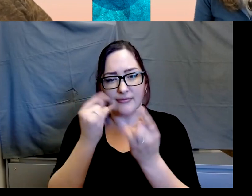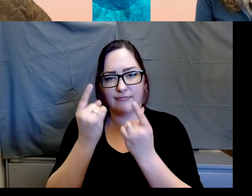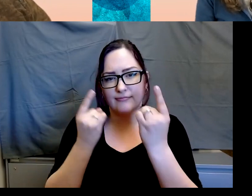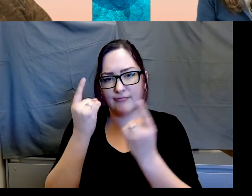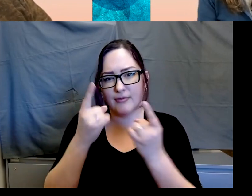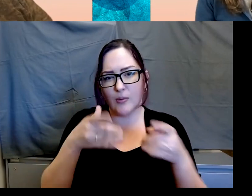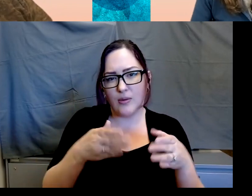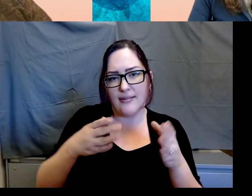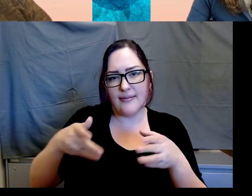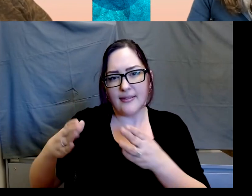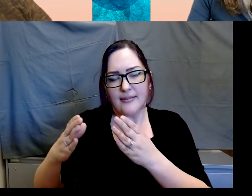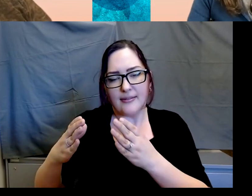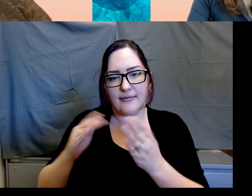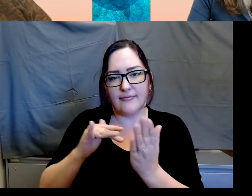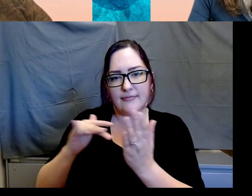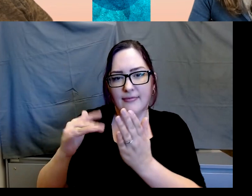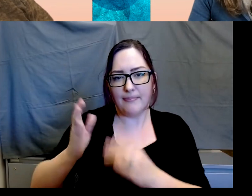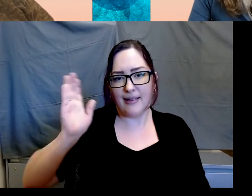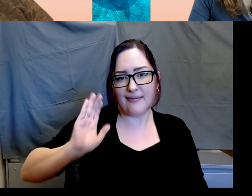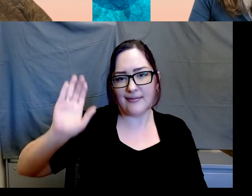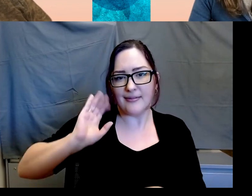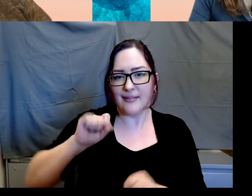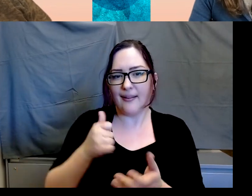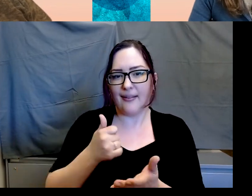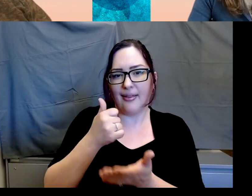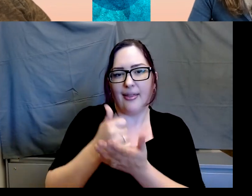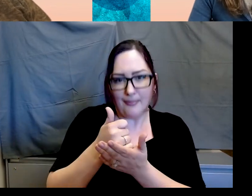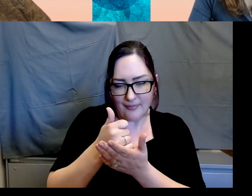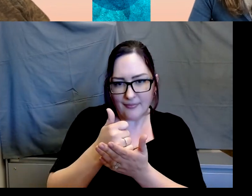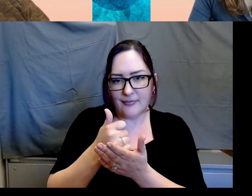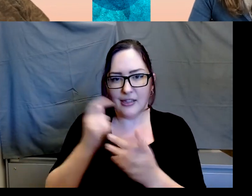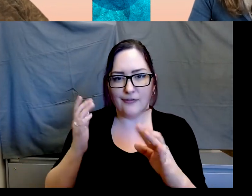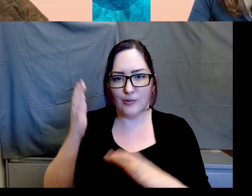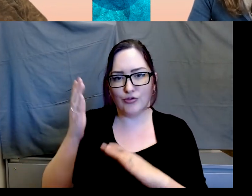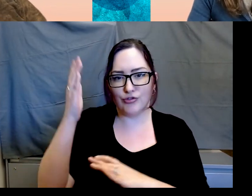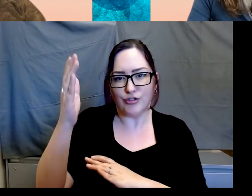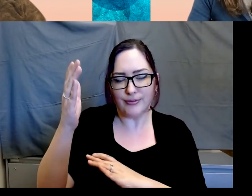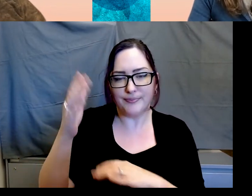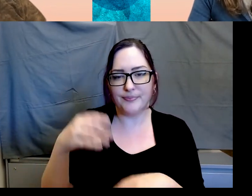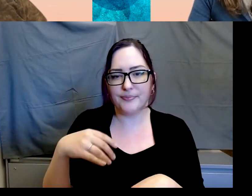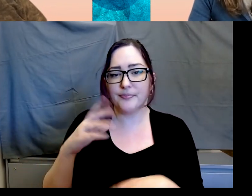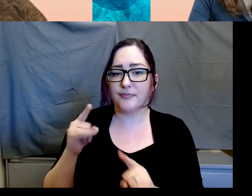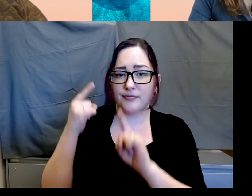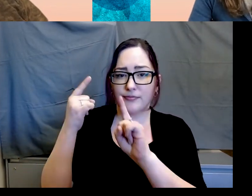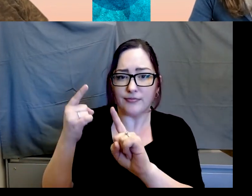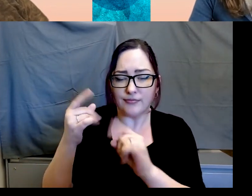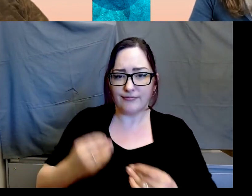can help shape the present and the future. Our mission is to inspire the Ohlone community to work for the public good